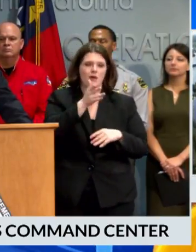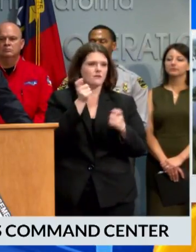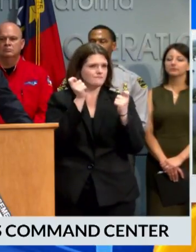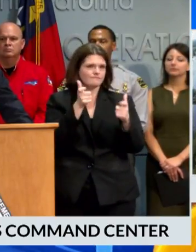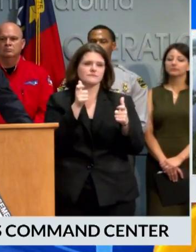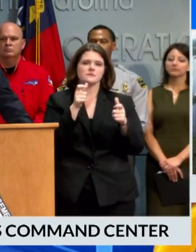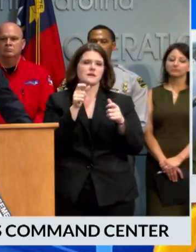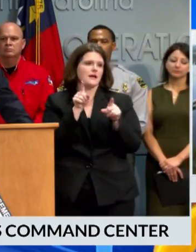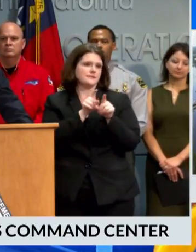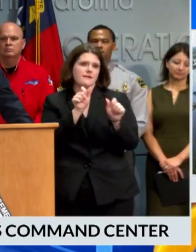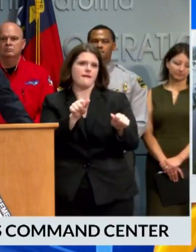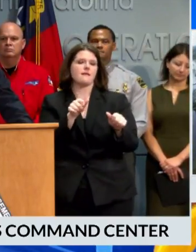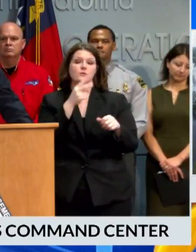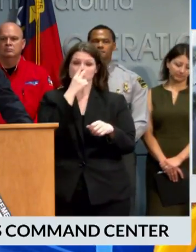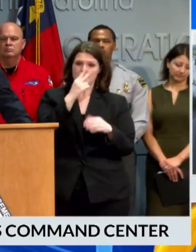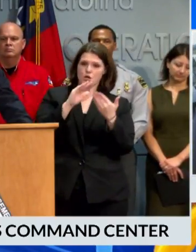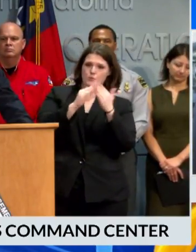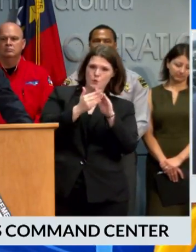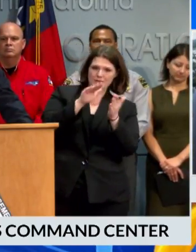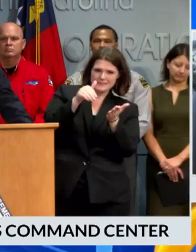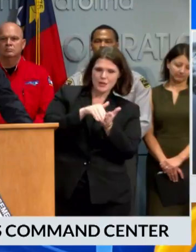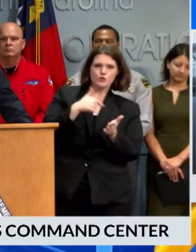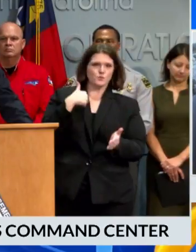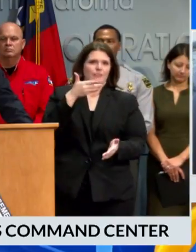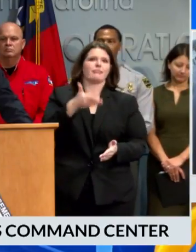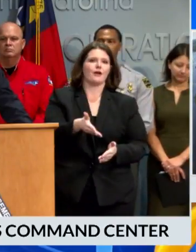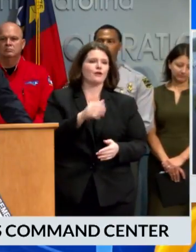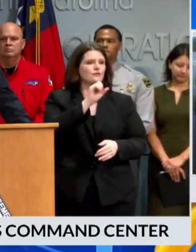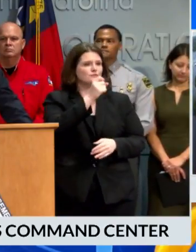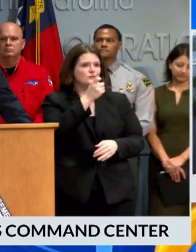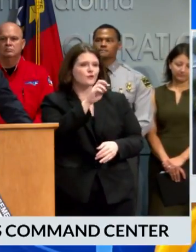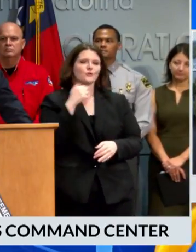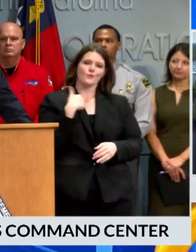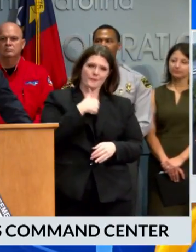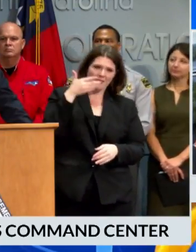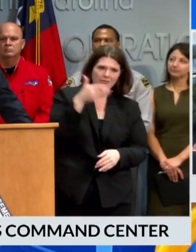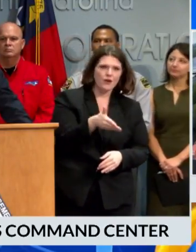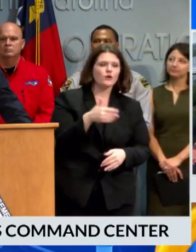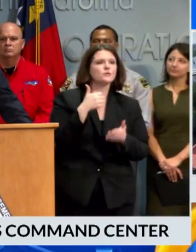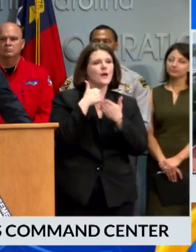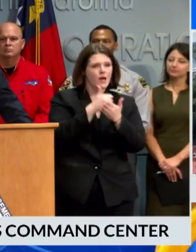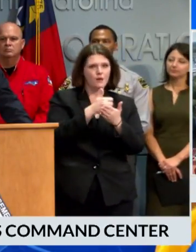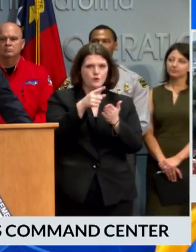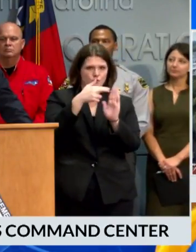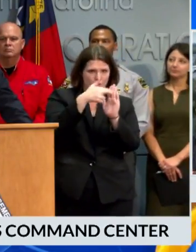TO HER CASE MANAGEMENT, TO MAKE SURE WE GET INTO THE COMMUNITIES, YOU WILL START SEEING THE PEOPLE GETTING INTO